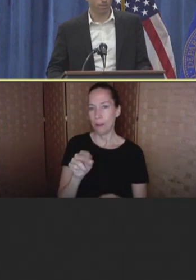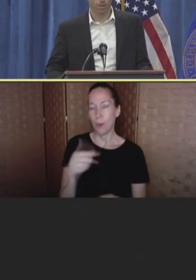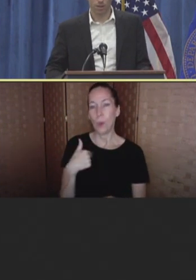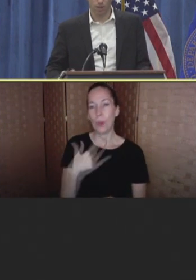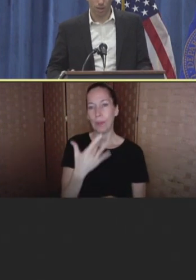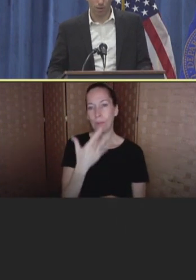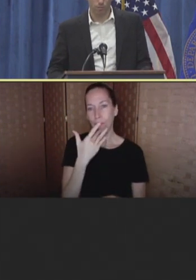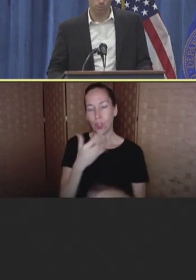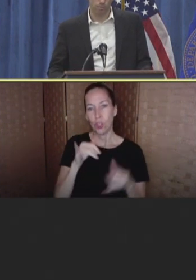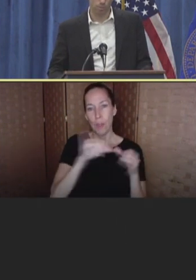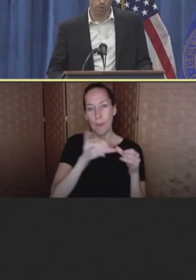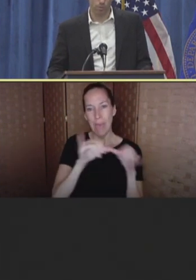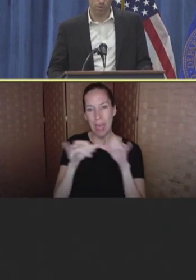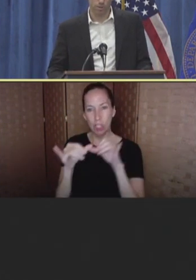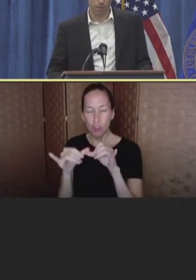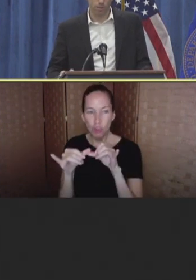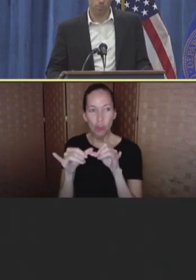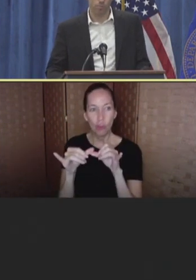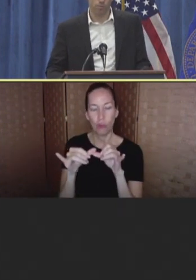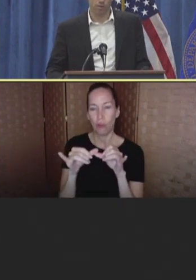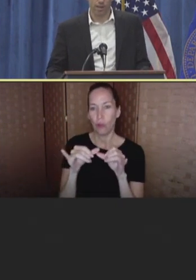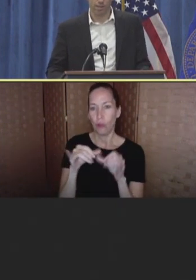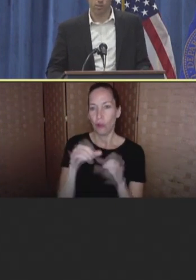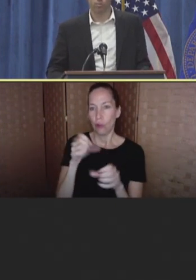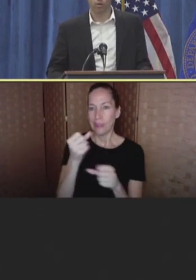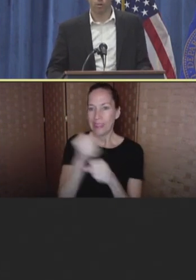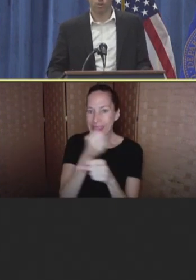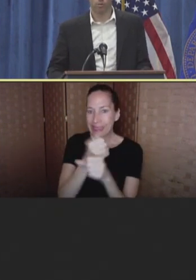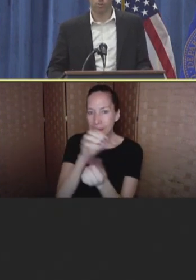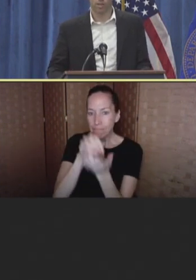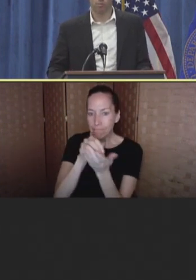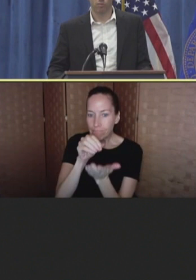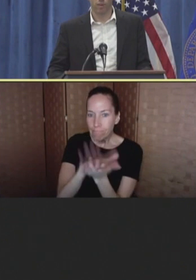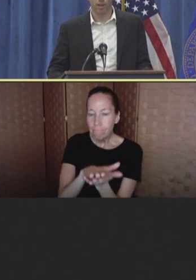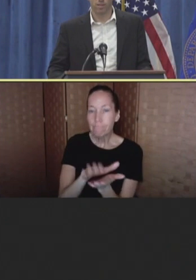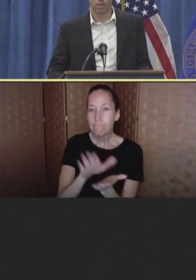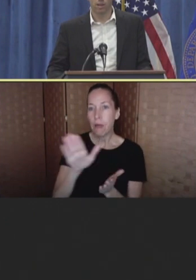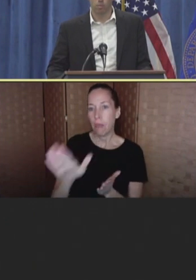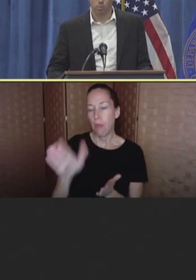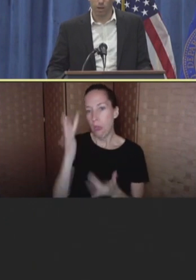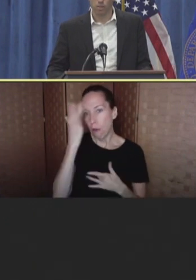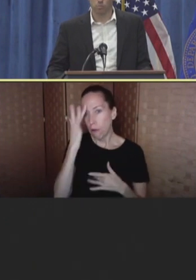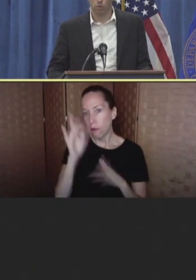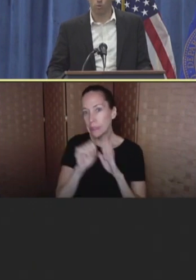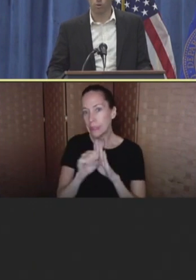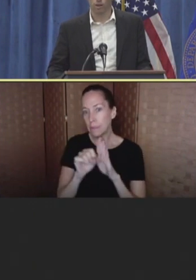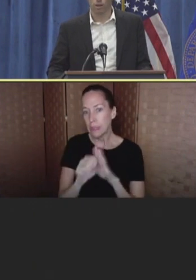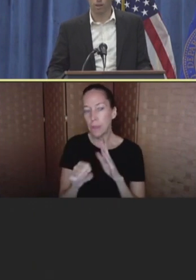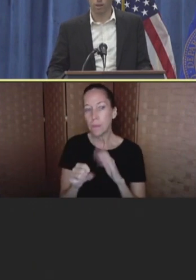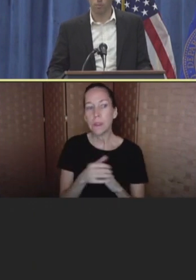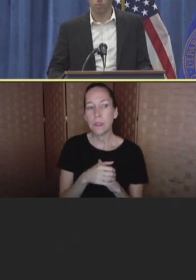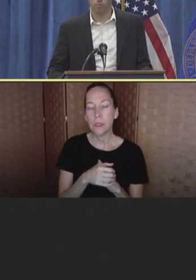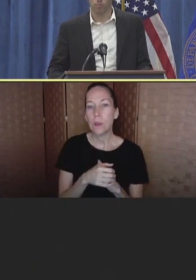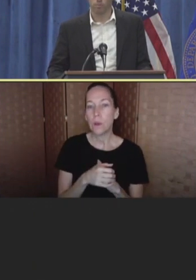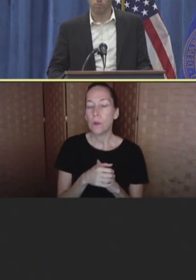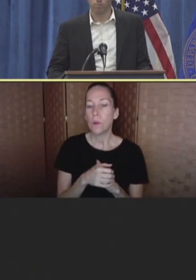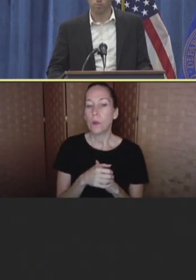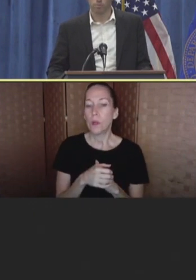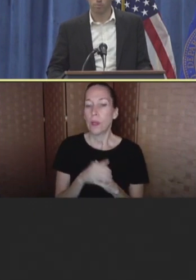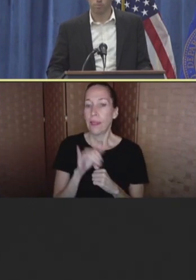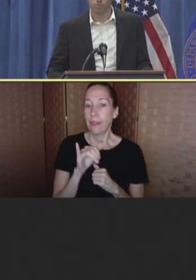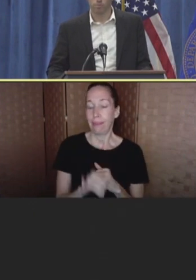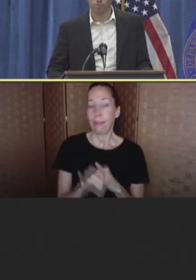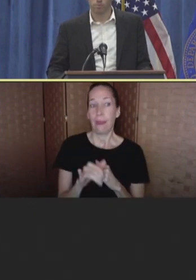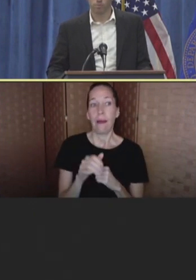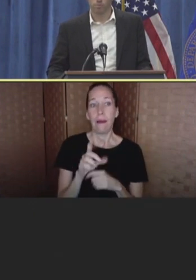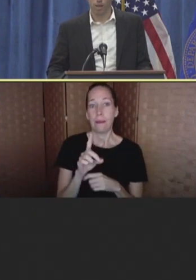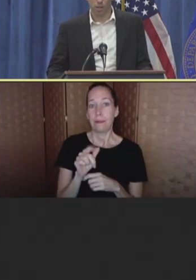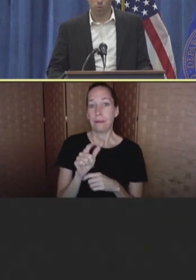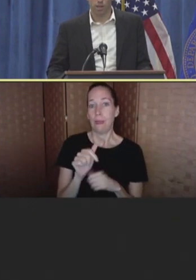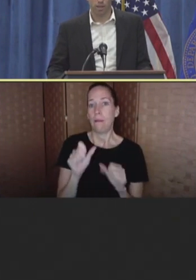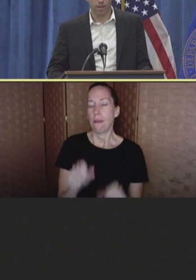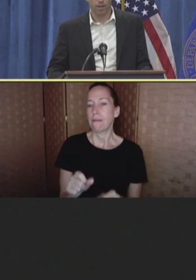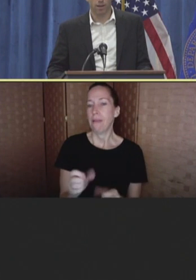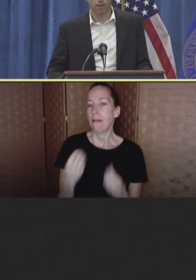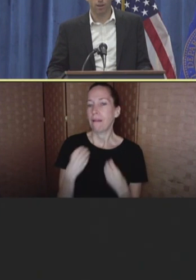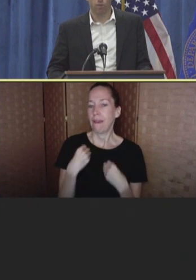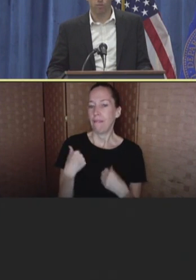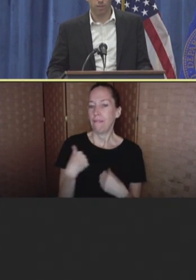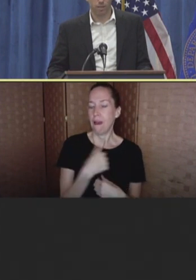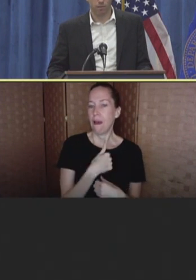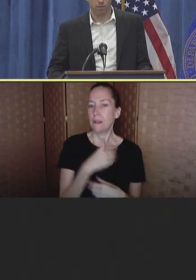And vitals, or parameters, can provide us much more and accurate data of the safety